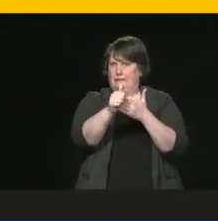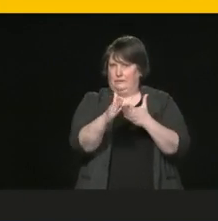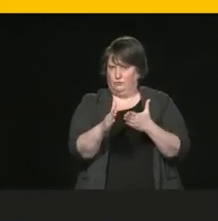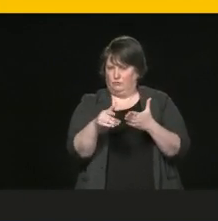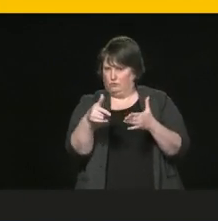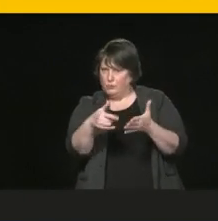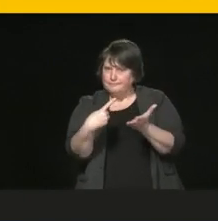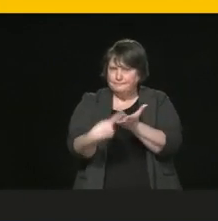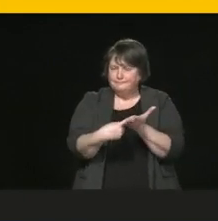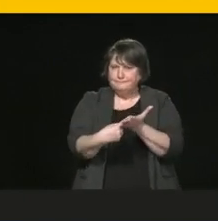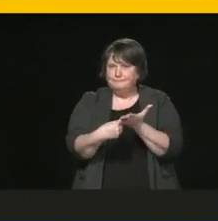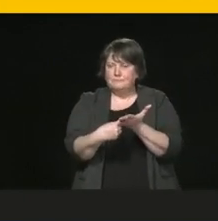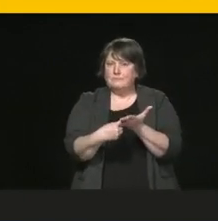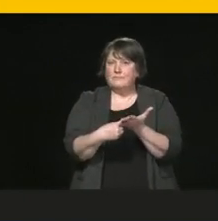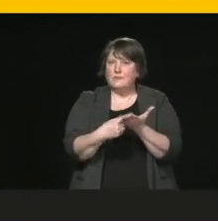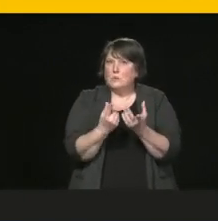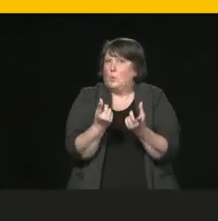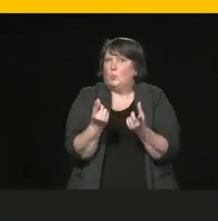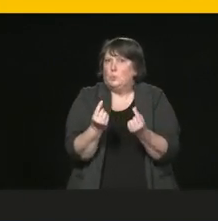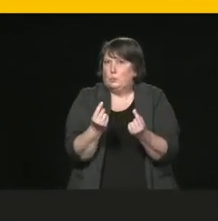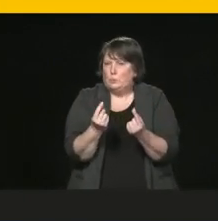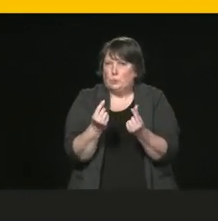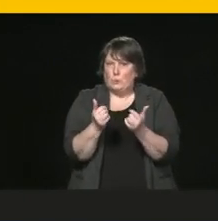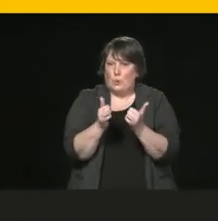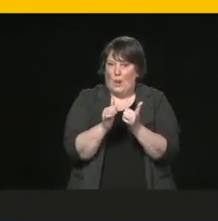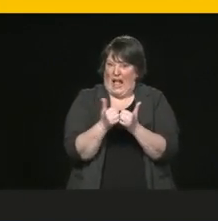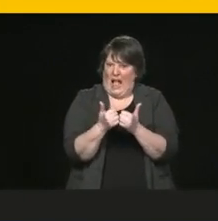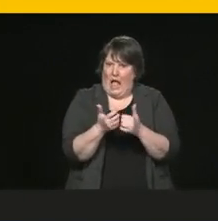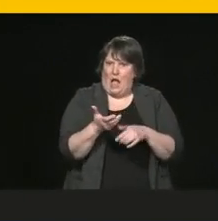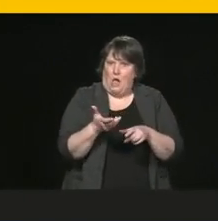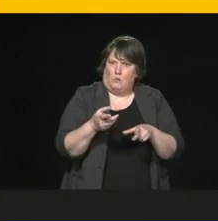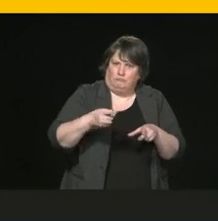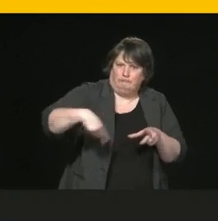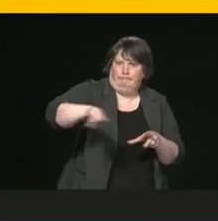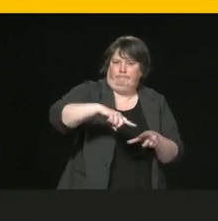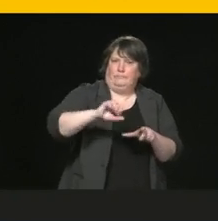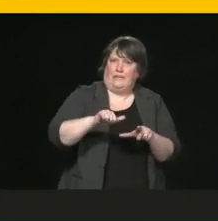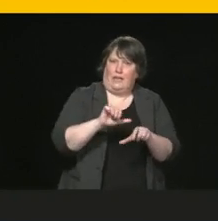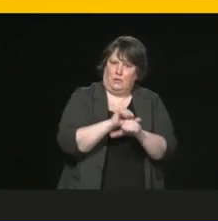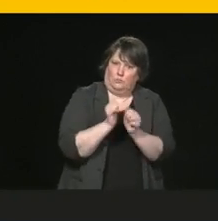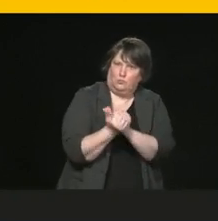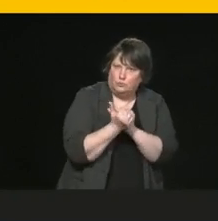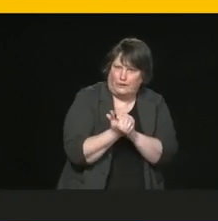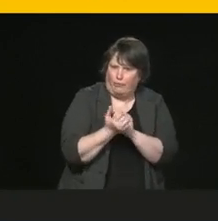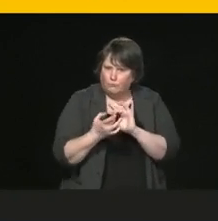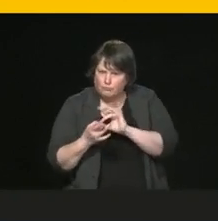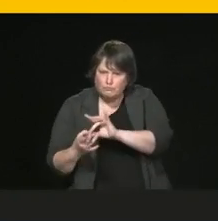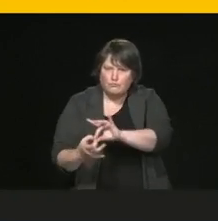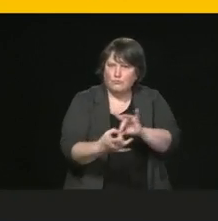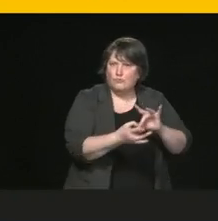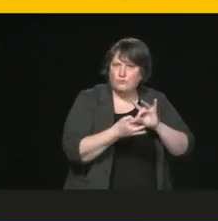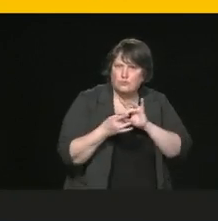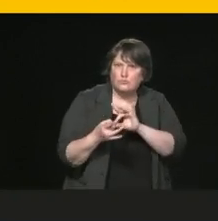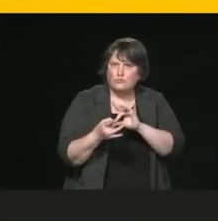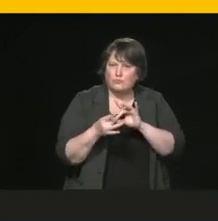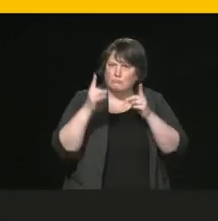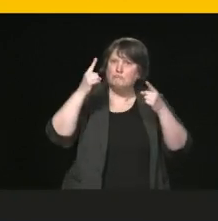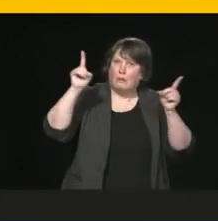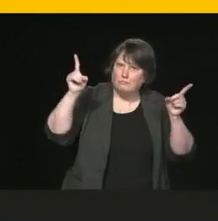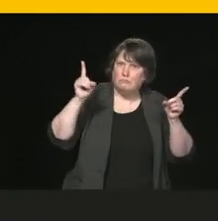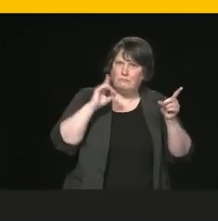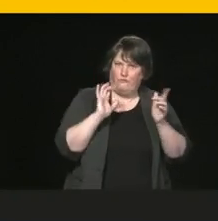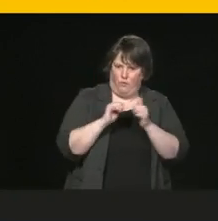OPPORTUNITY TO SPEAK TO OTHER